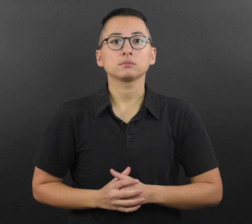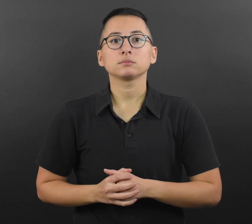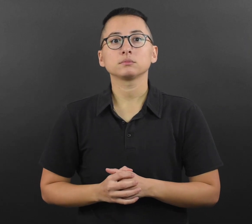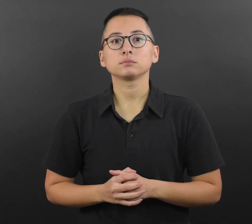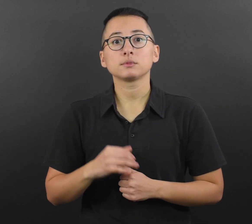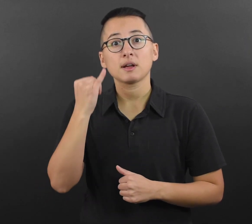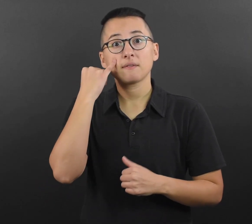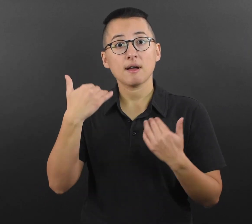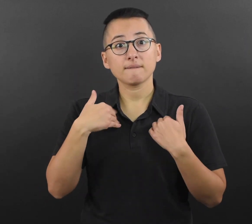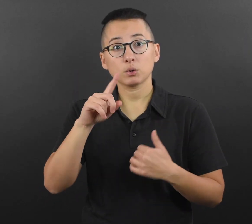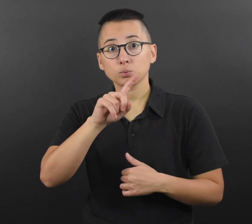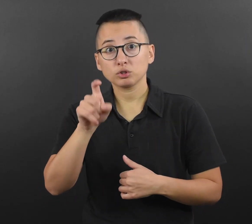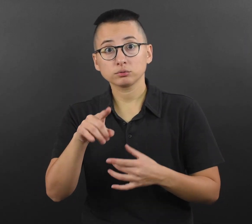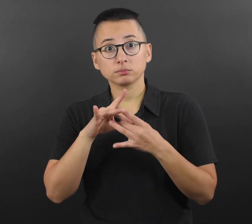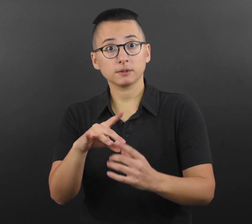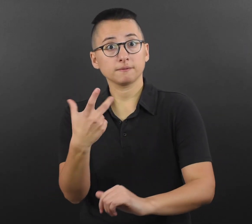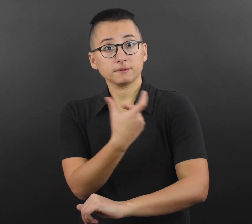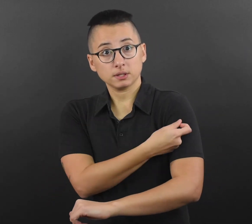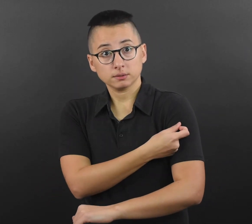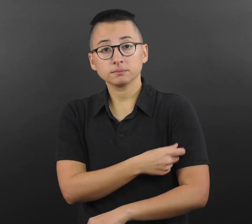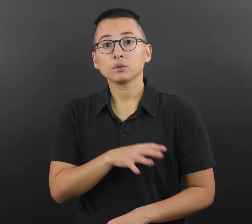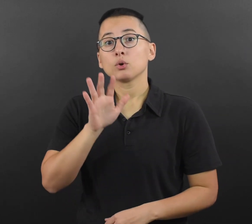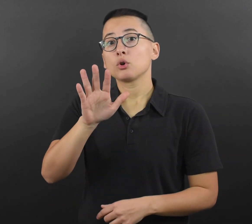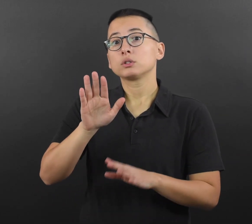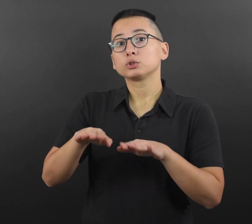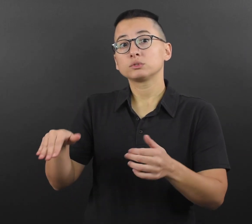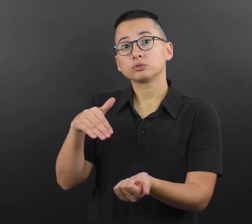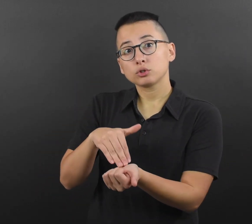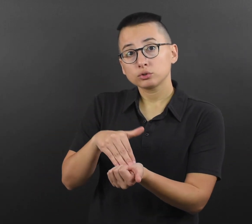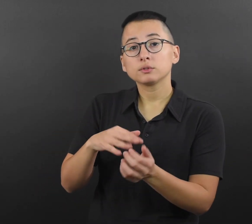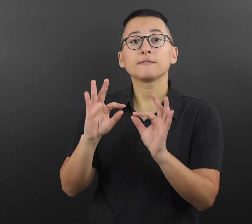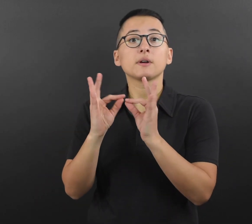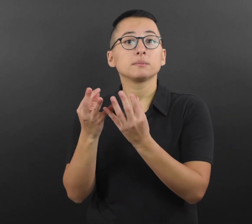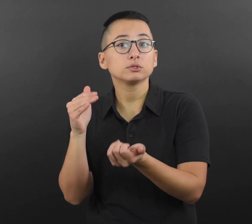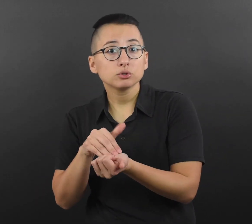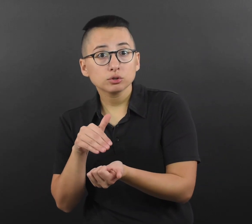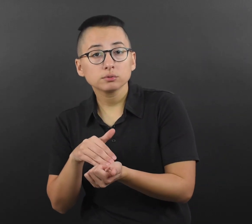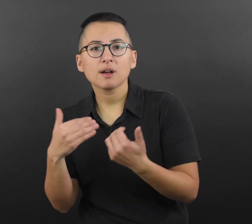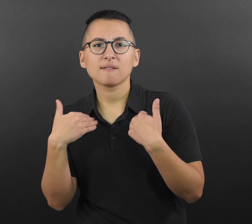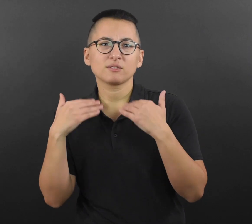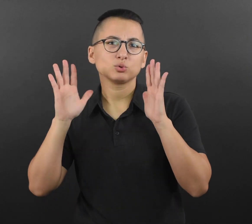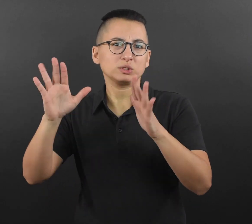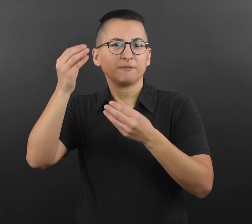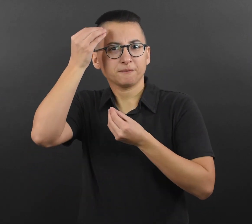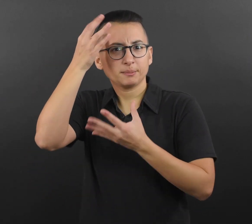o If you have questions about vaccines, your pediatrician or family physician